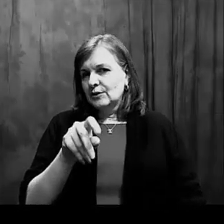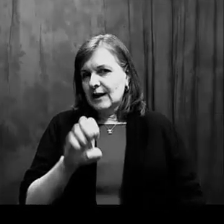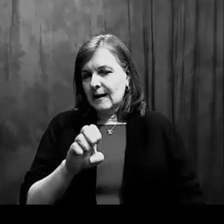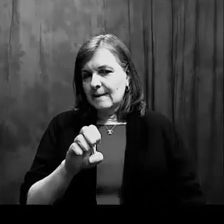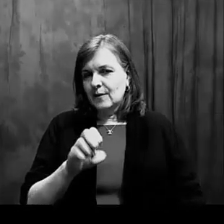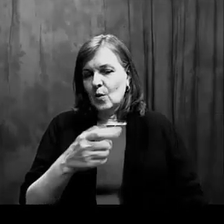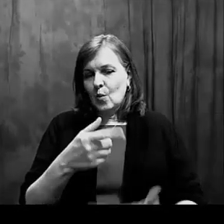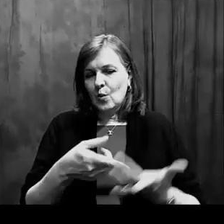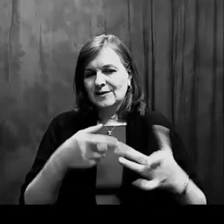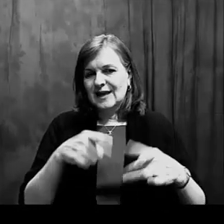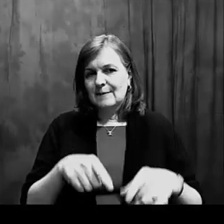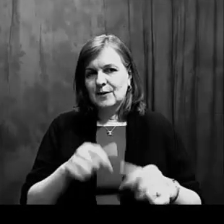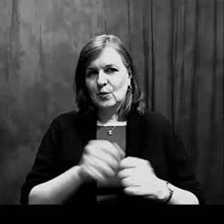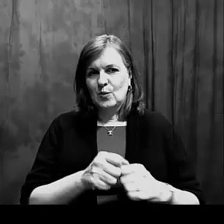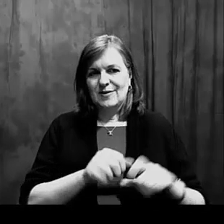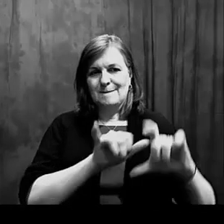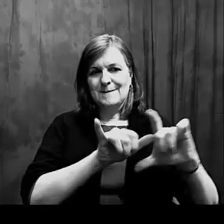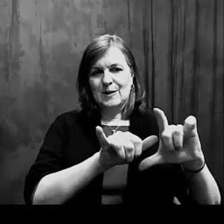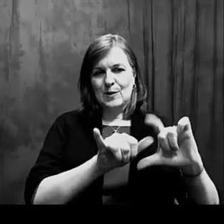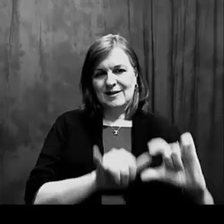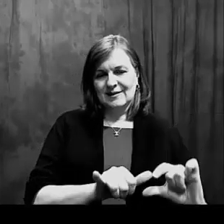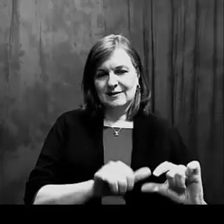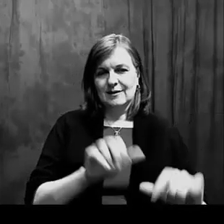but I want you to think about